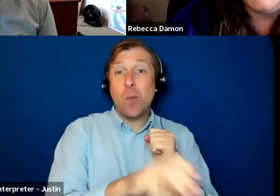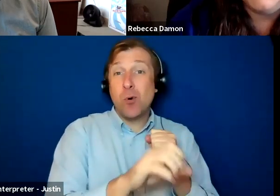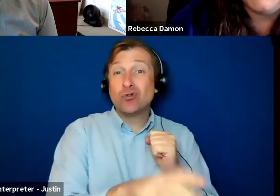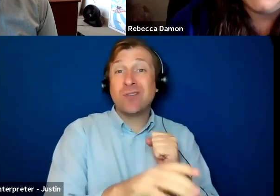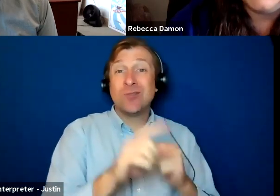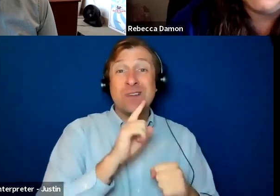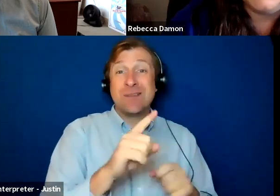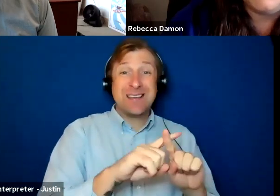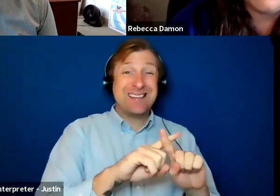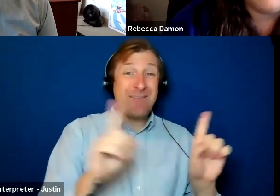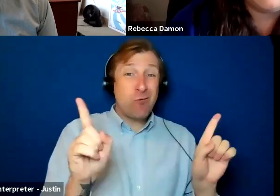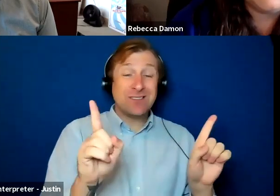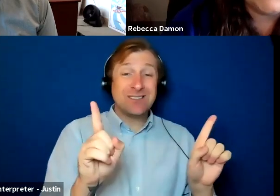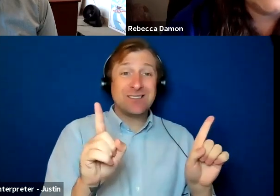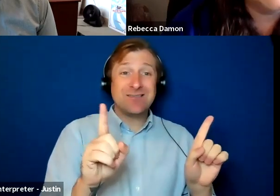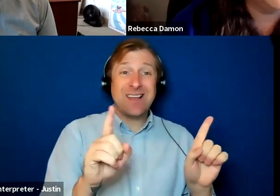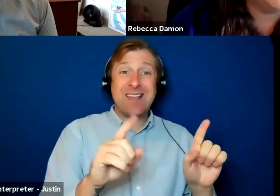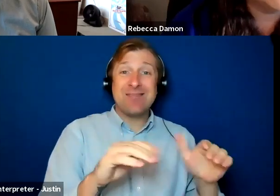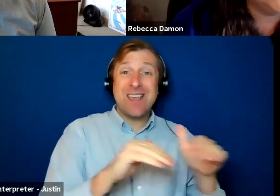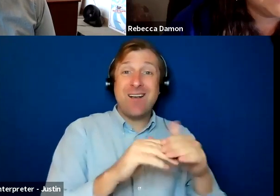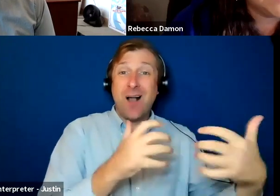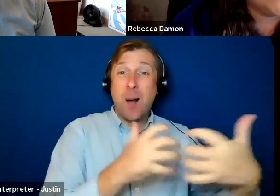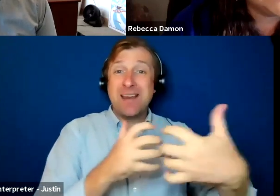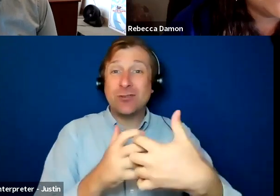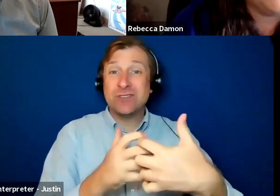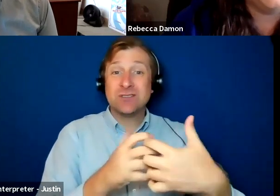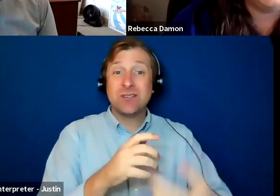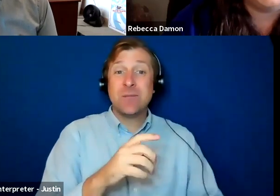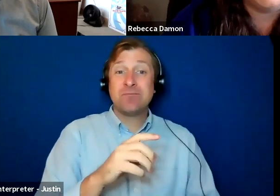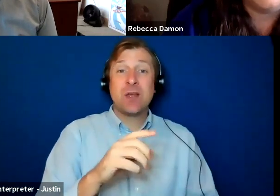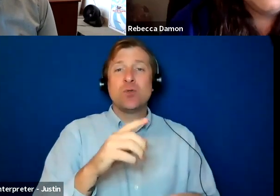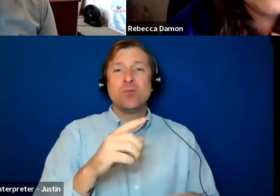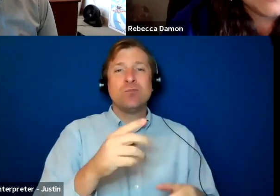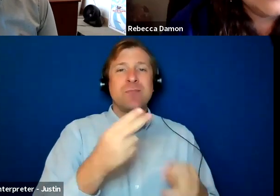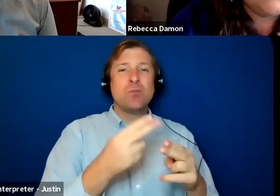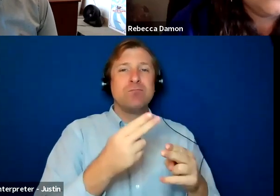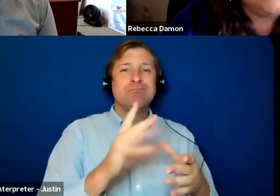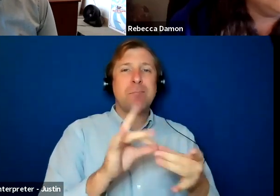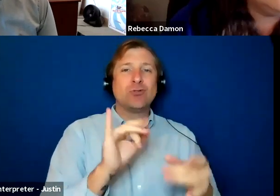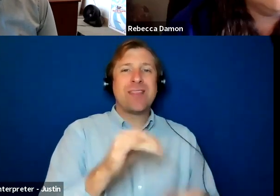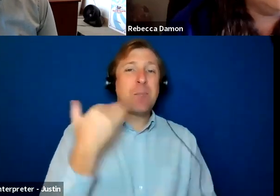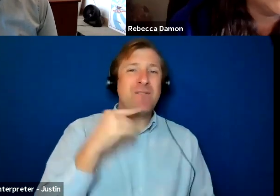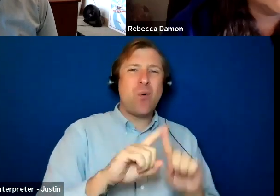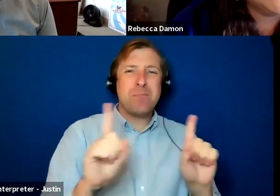a difference in the accommodations?" And obviously you kind of covered of that before, but I think they're kind of tossing in